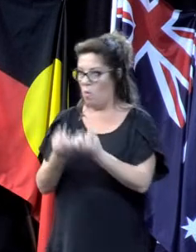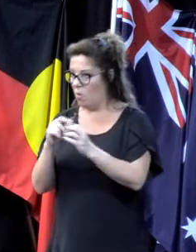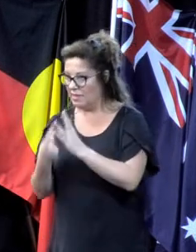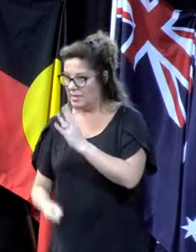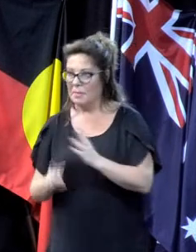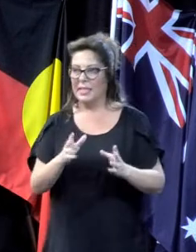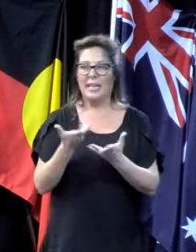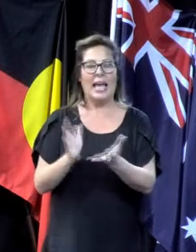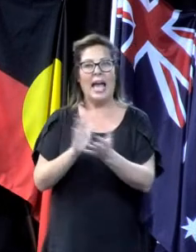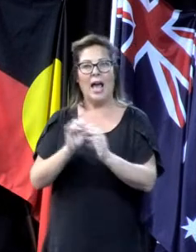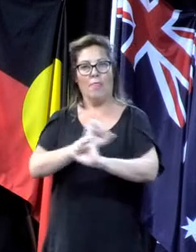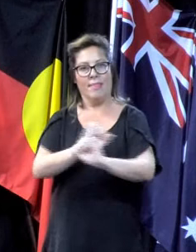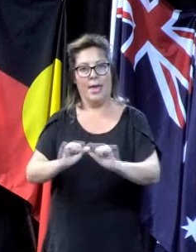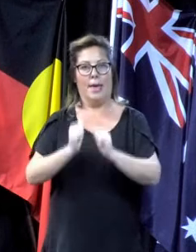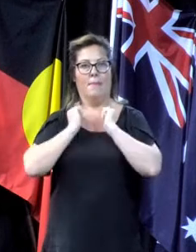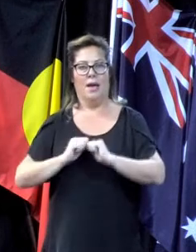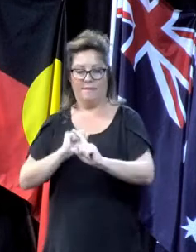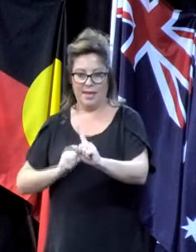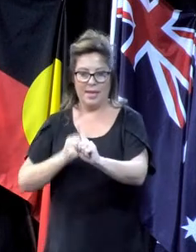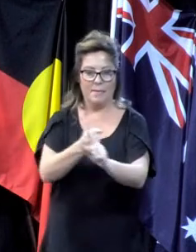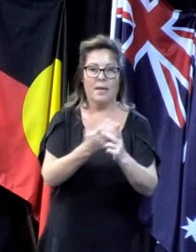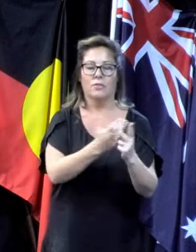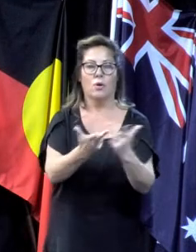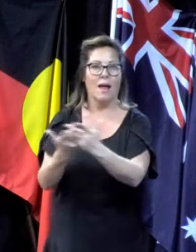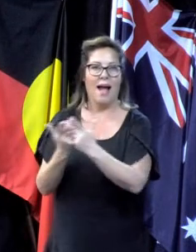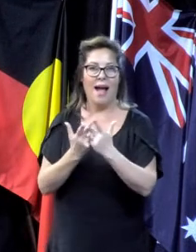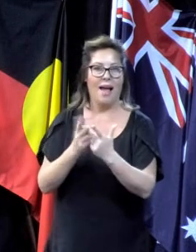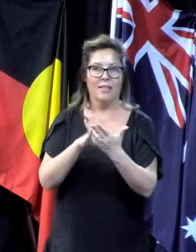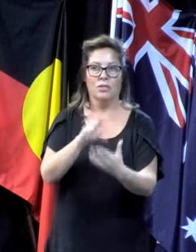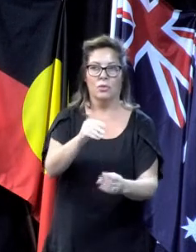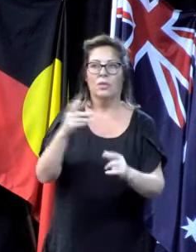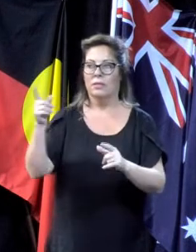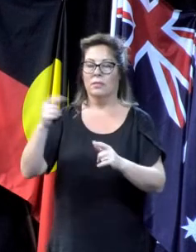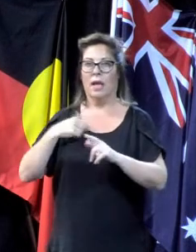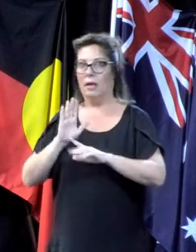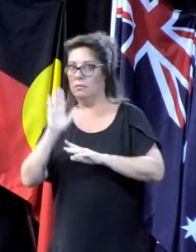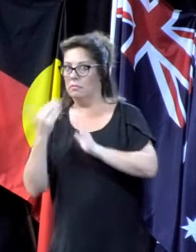So, that's the area that I'm interested in. And a related question to that, how do you deal